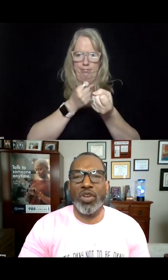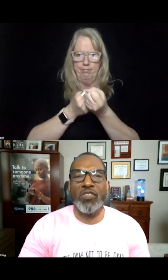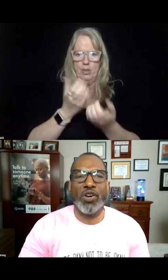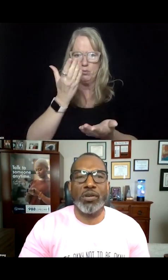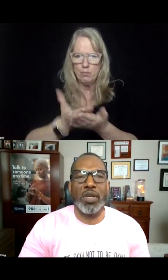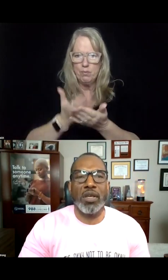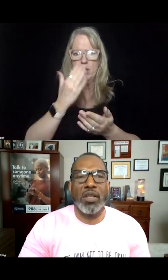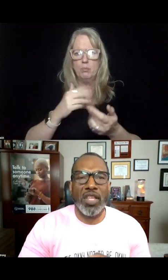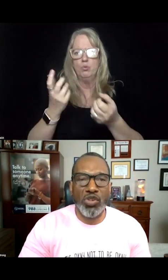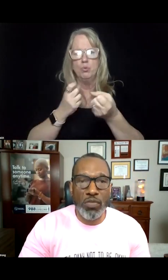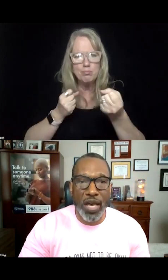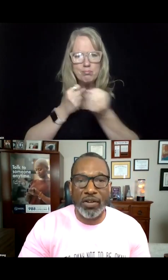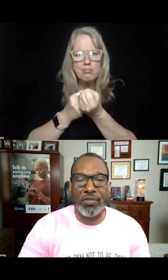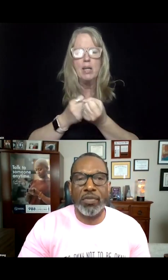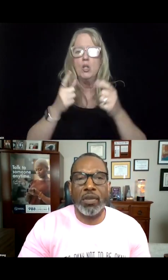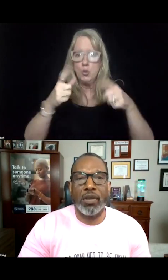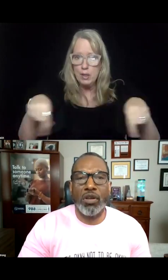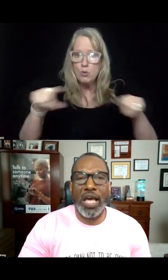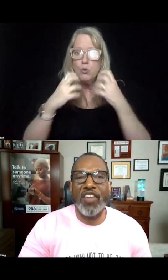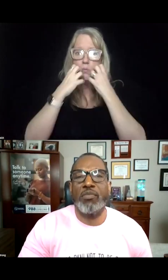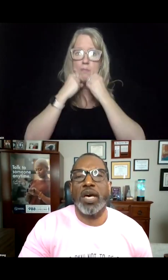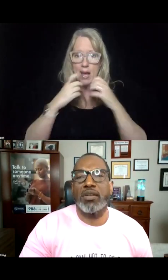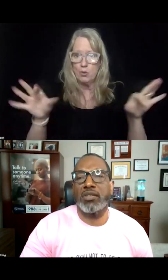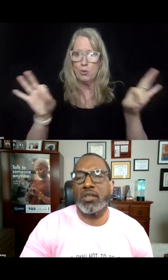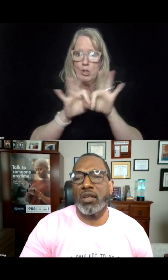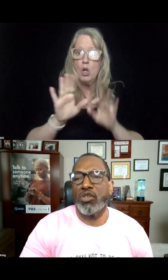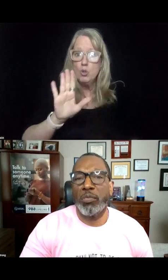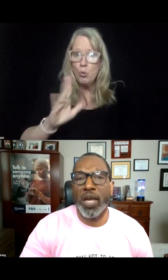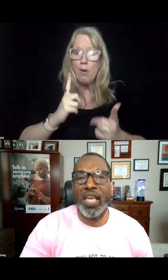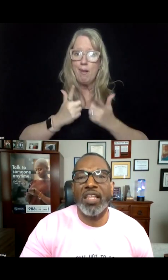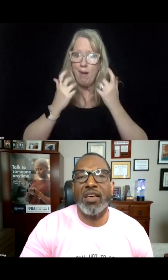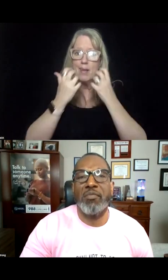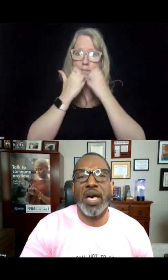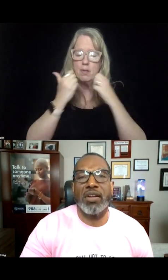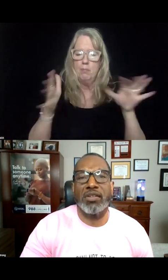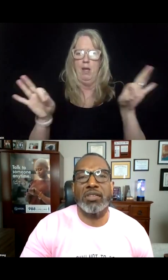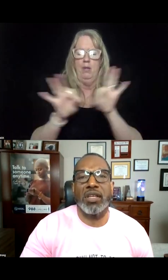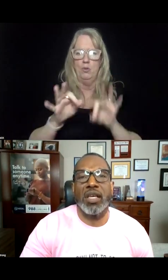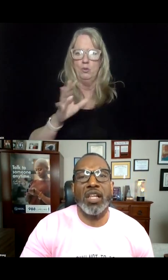REAFFIRM THAT YOU MATTER, YOUR LIFE MATTERS, YOUR PAIN MATTERS,